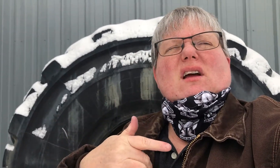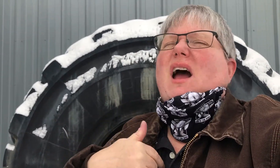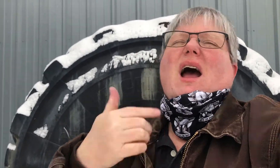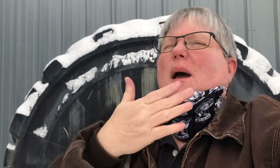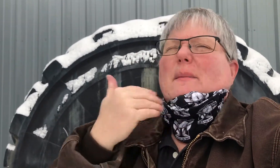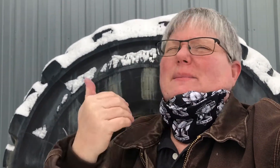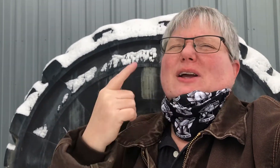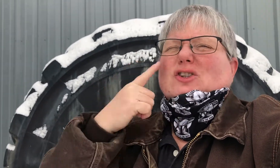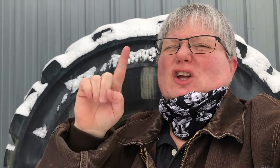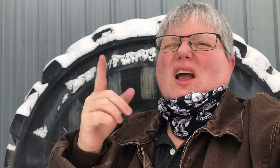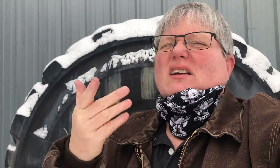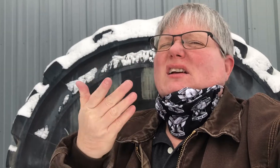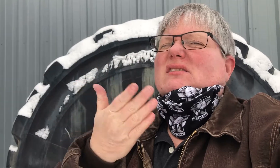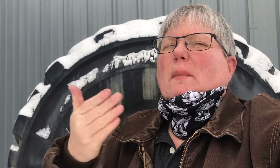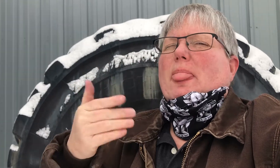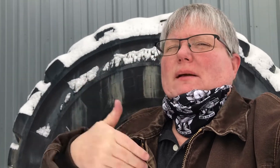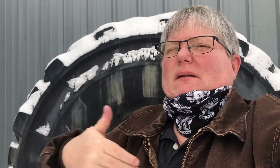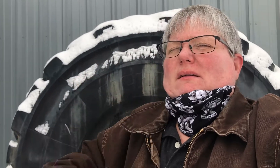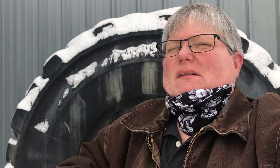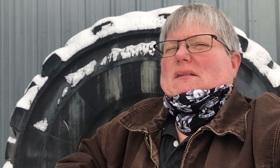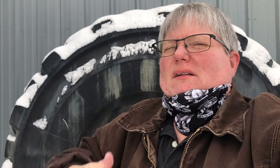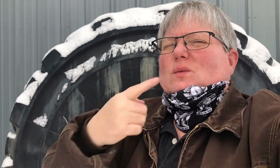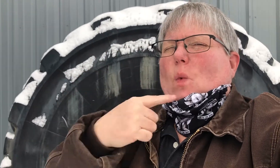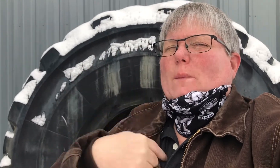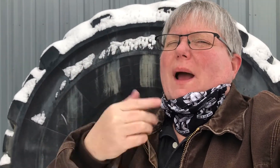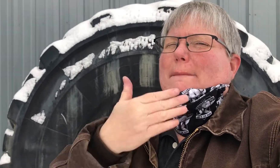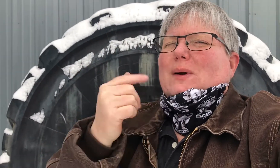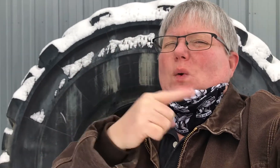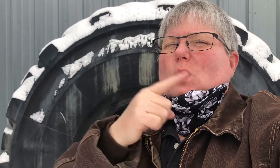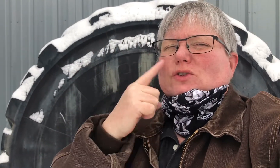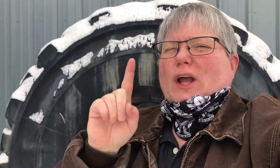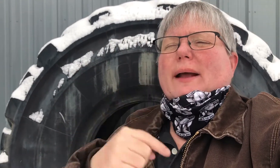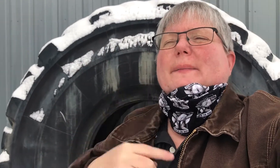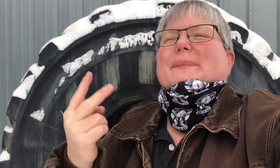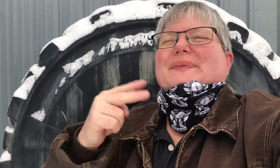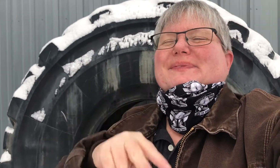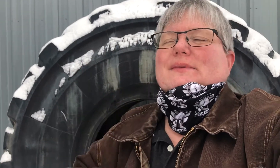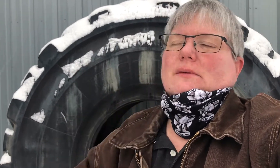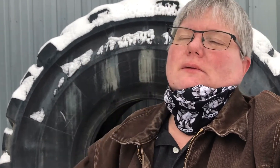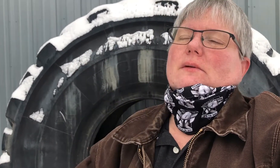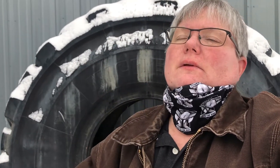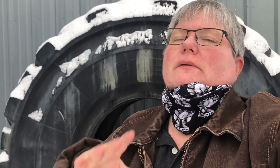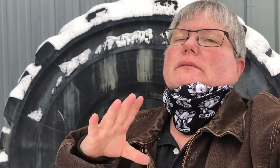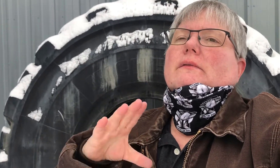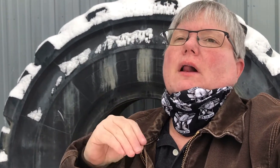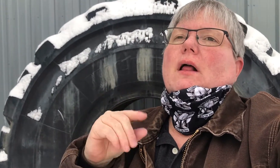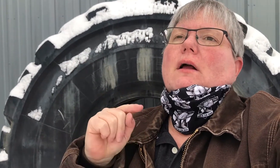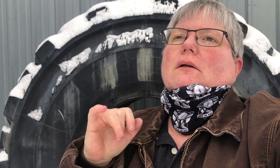but I said I better check. Something in my gut told me I better go check. UGH... flat tire.